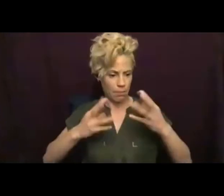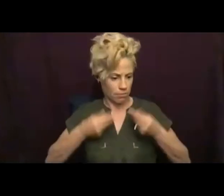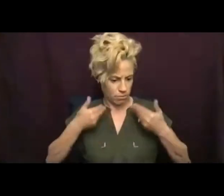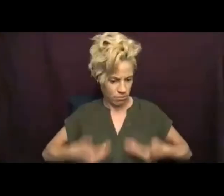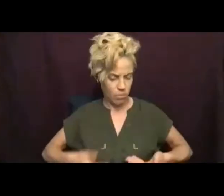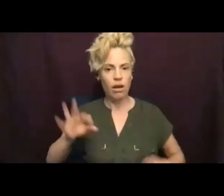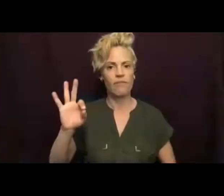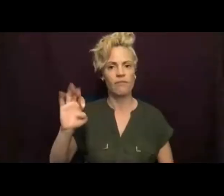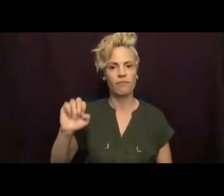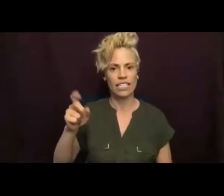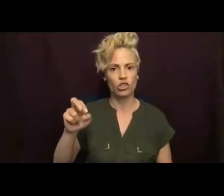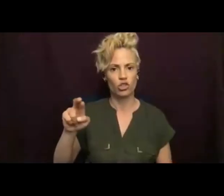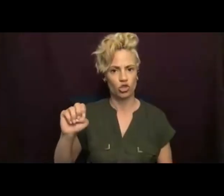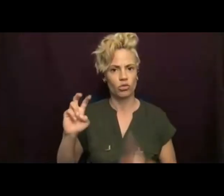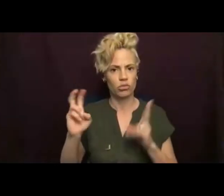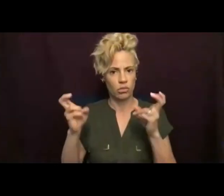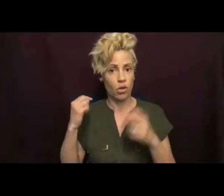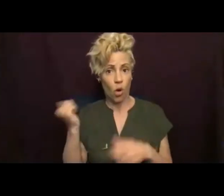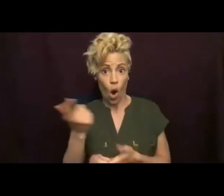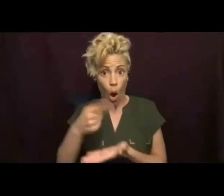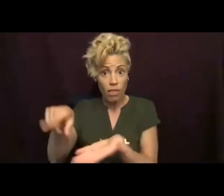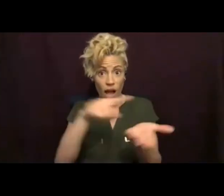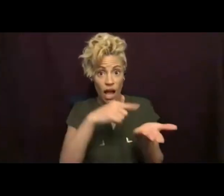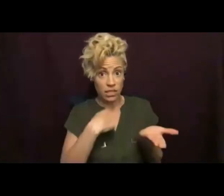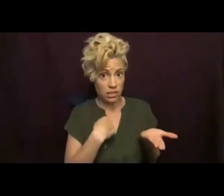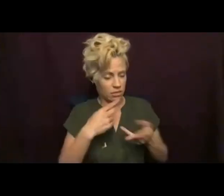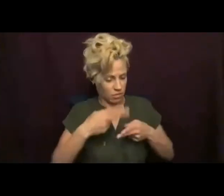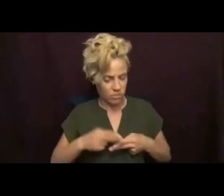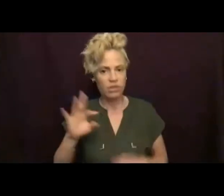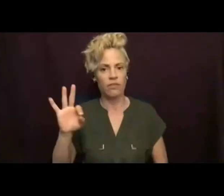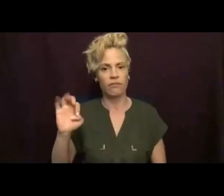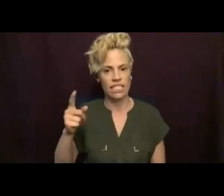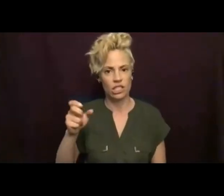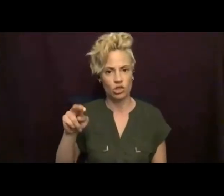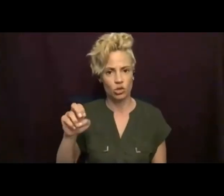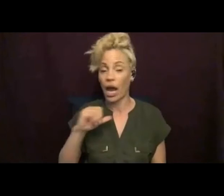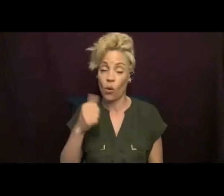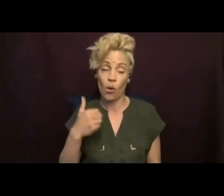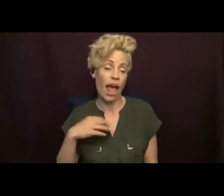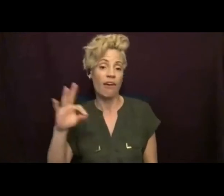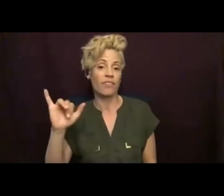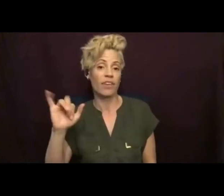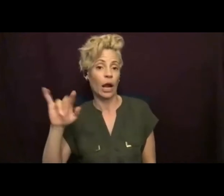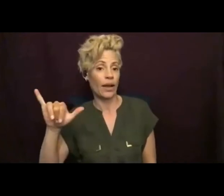We are all of us a feature. I have no fairy godmother because I have no need of one.